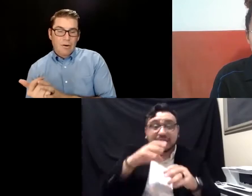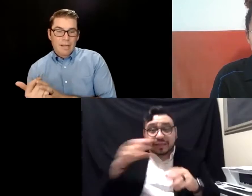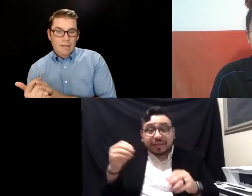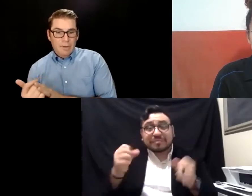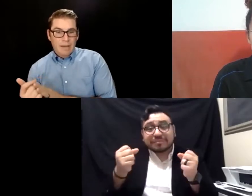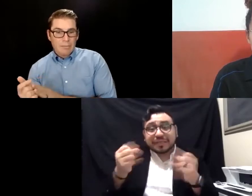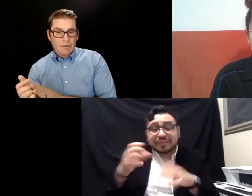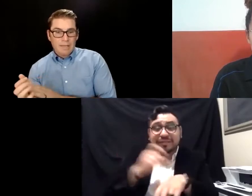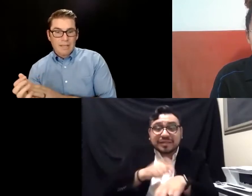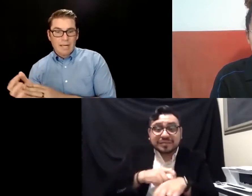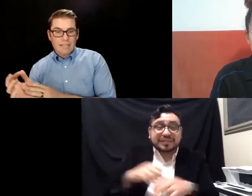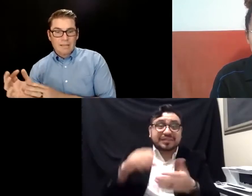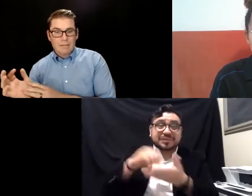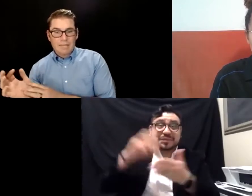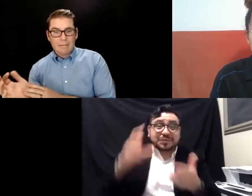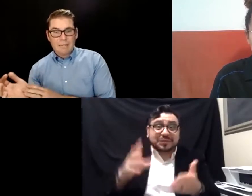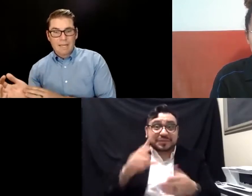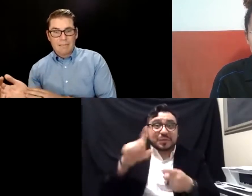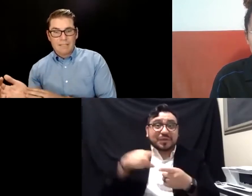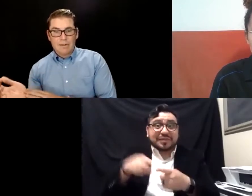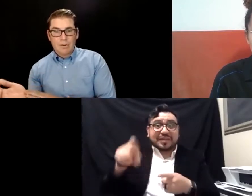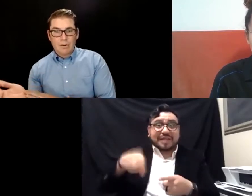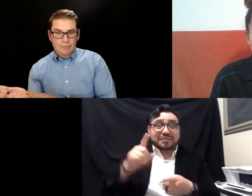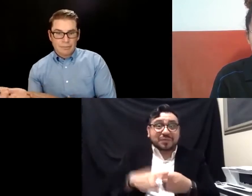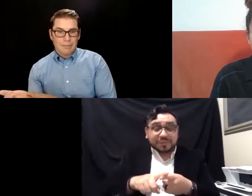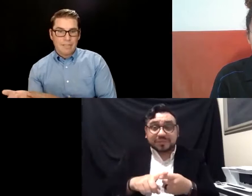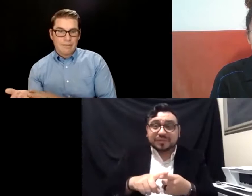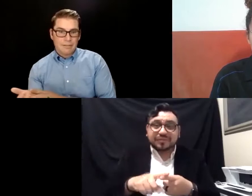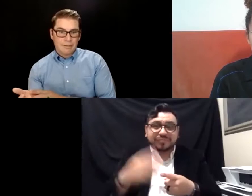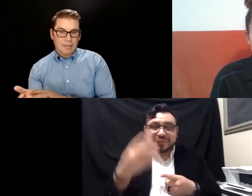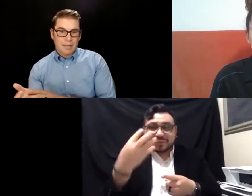Or if you have a movie that has closed caption that can be so helpful to a deaf student to